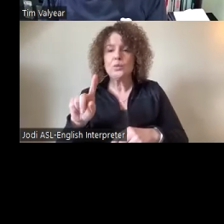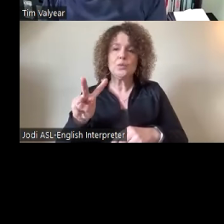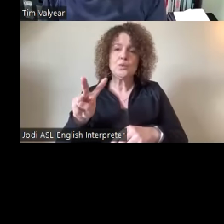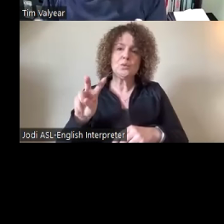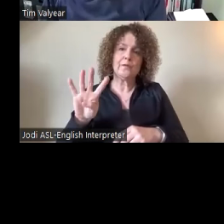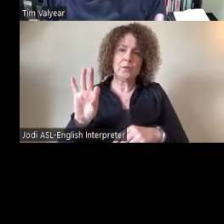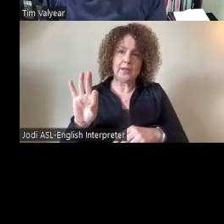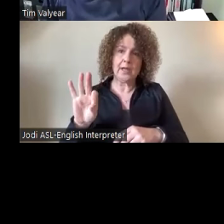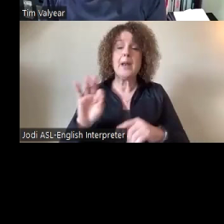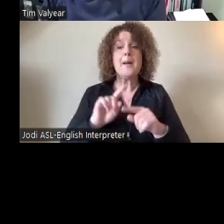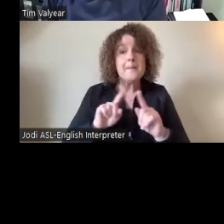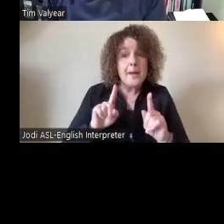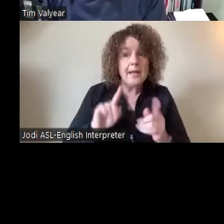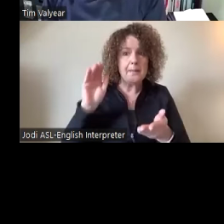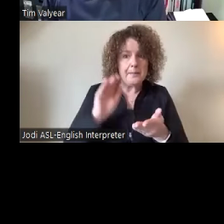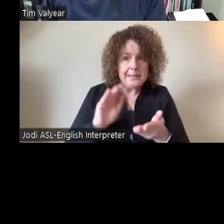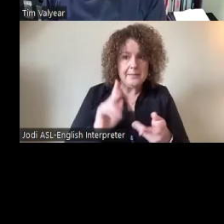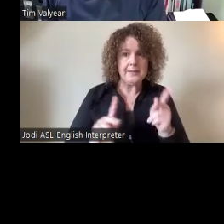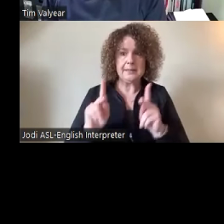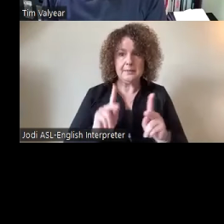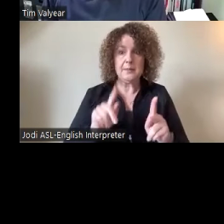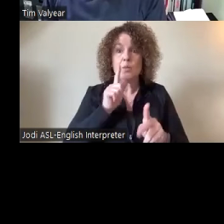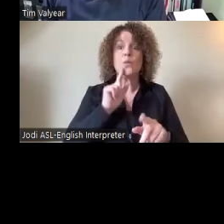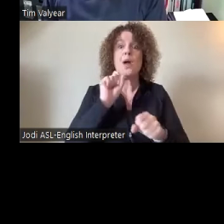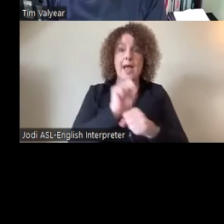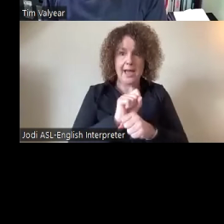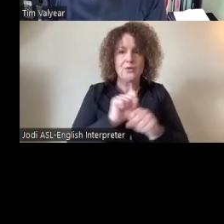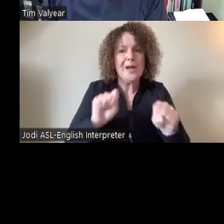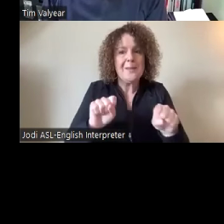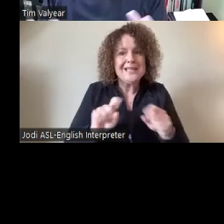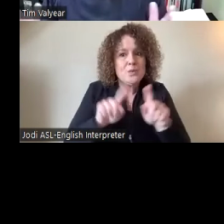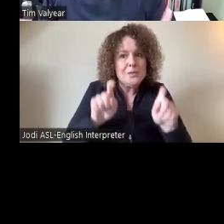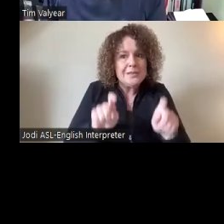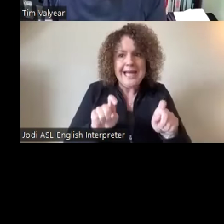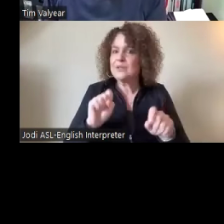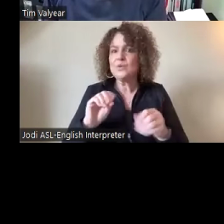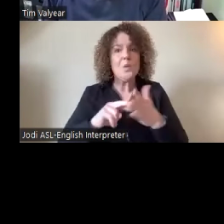074 new daily cases. Hospitalized, 693, and ICU